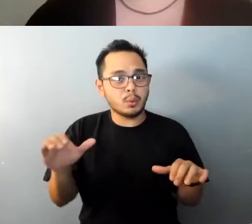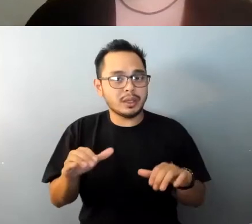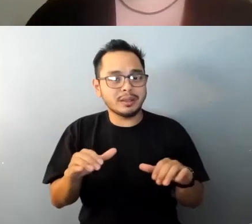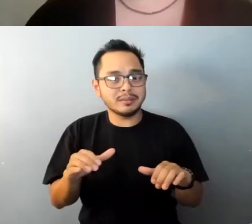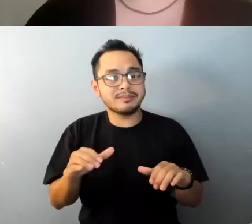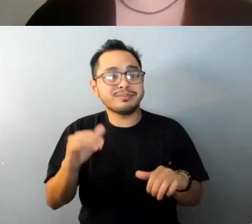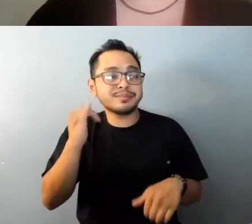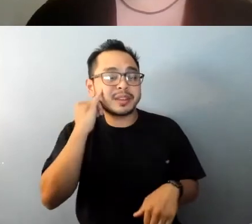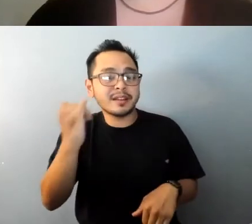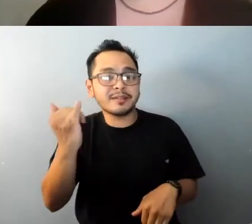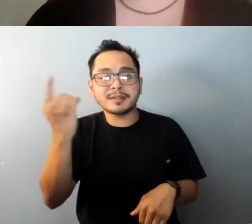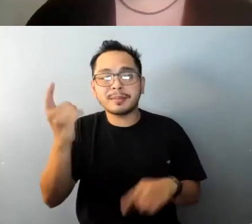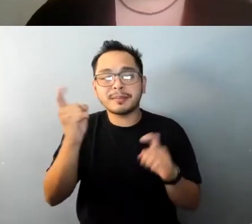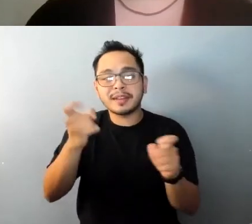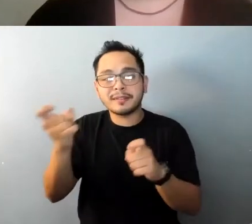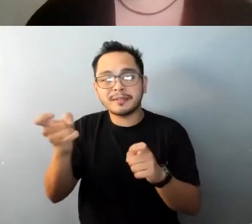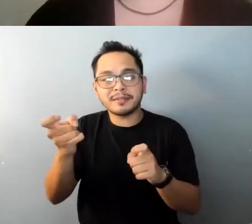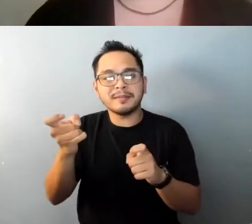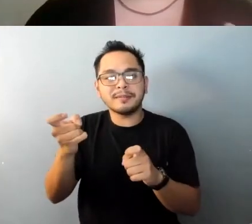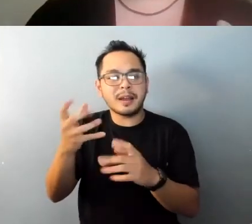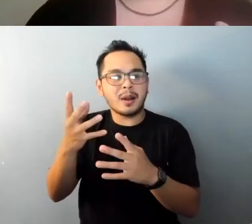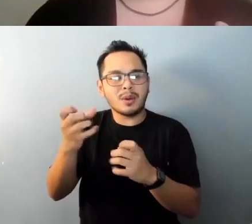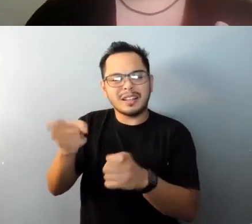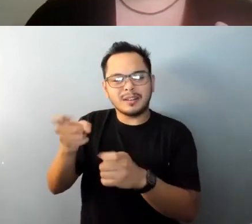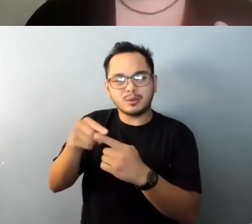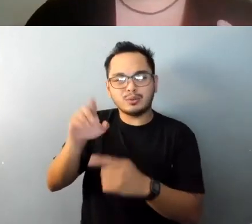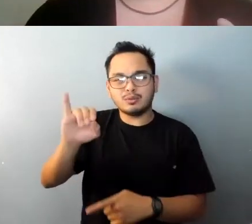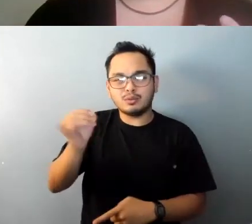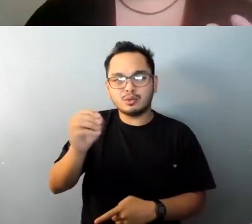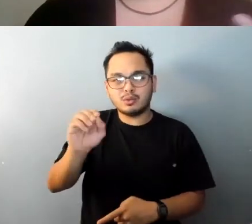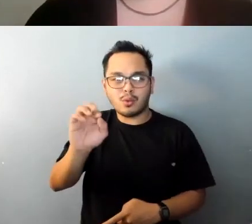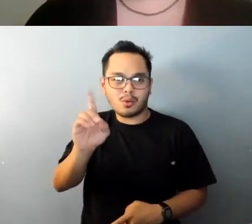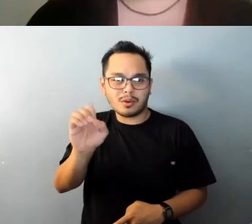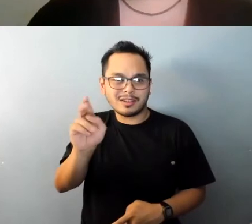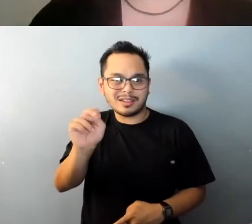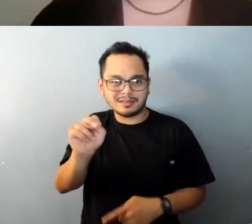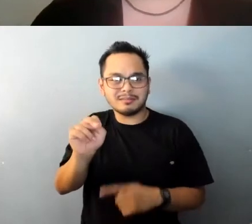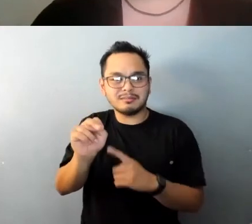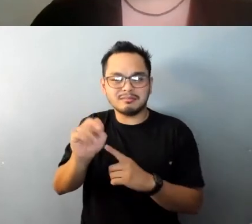a gift I wanted to give Jordan, it was something like that. They seemed like a natural match